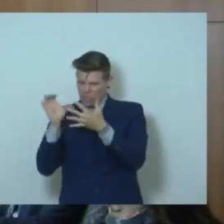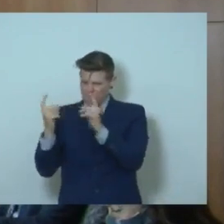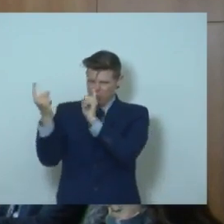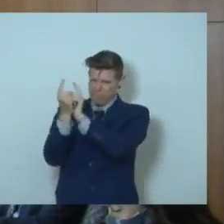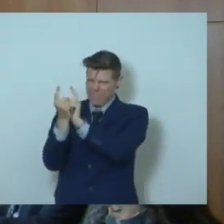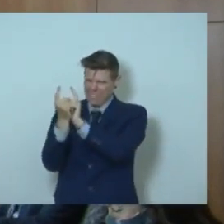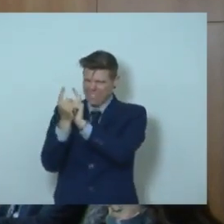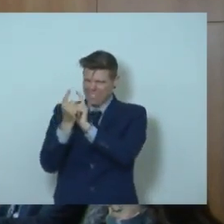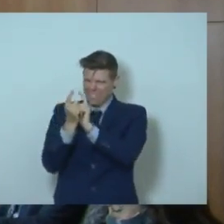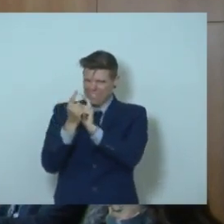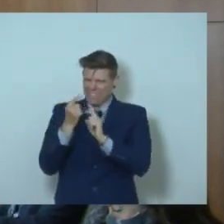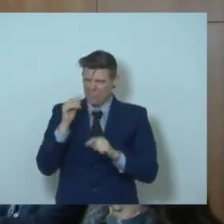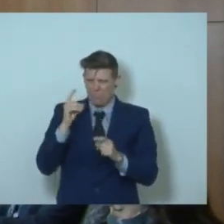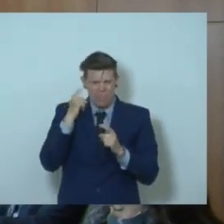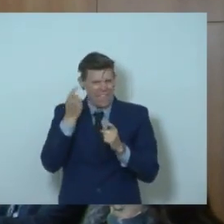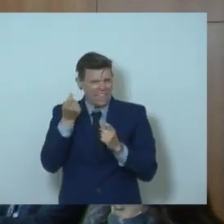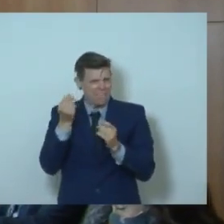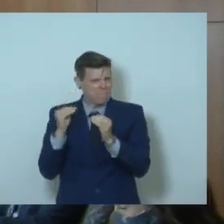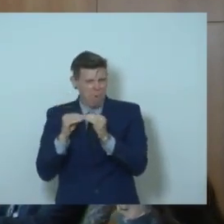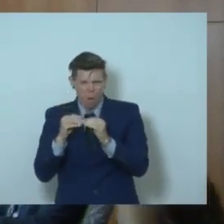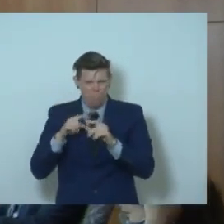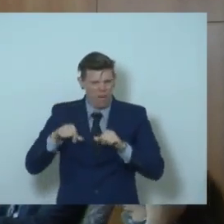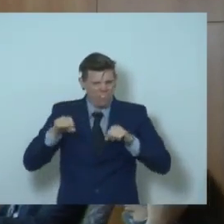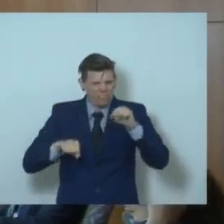WE’RE ONLY MEETING ABOUT HALF OF THEIR CRITERIA.